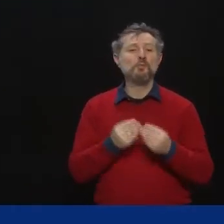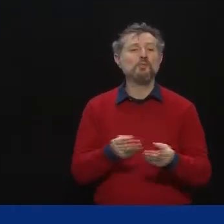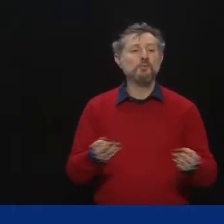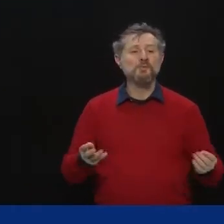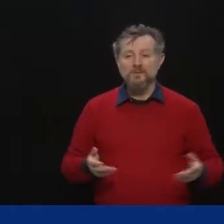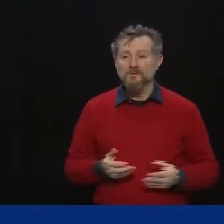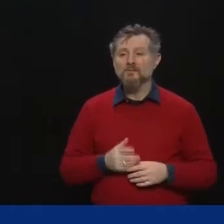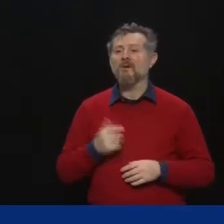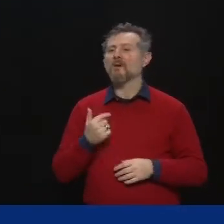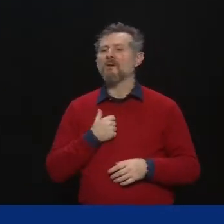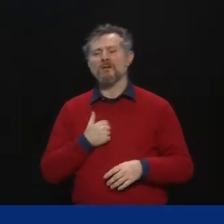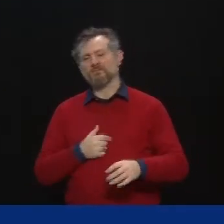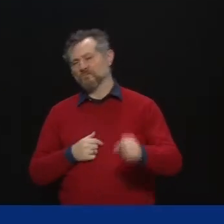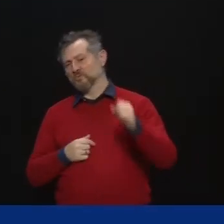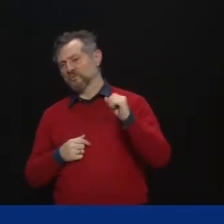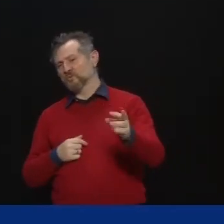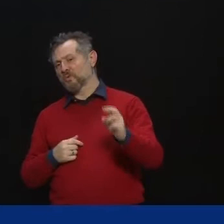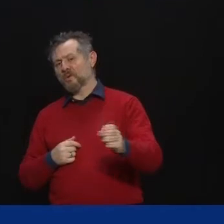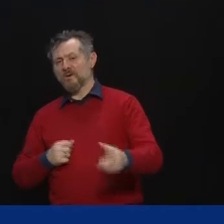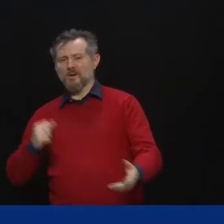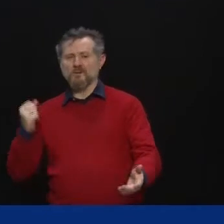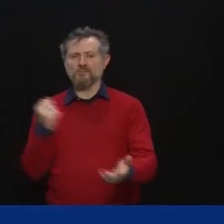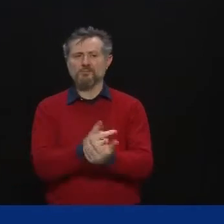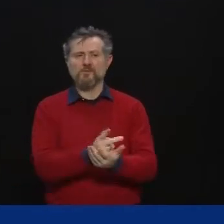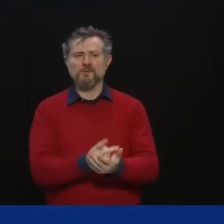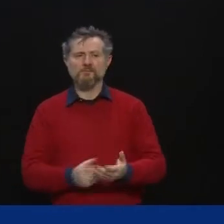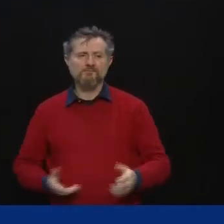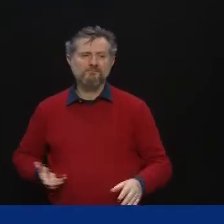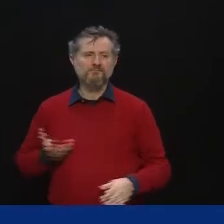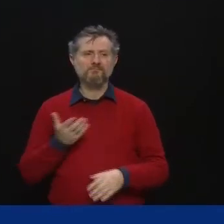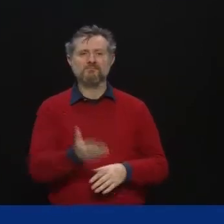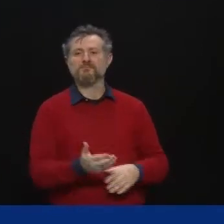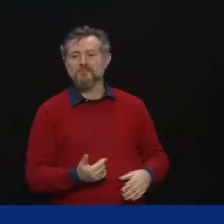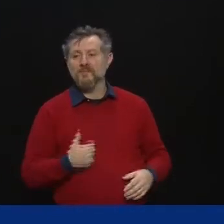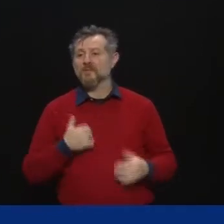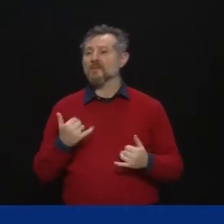WHAT WE'RE DOING WITH MASKS AND